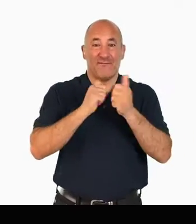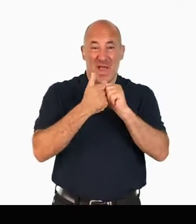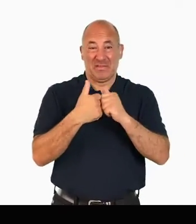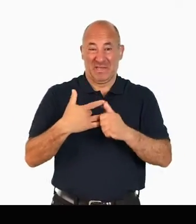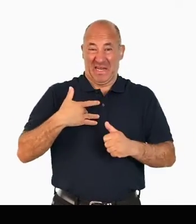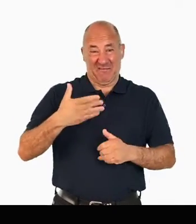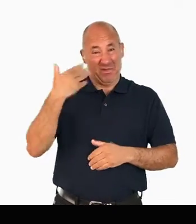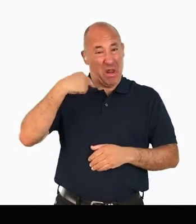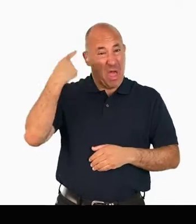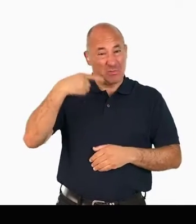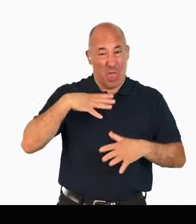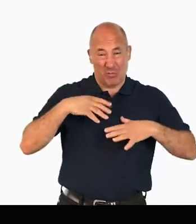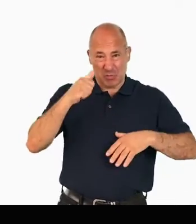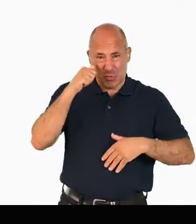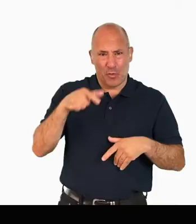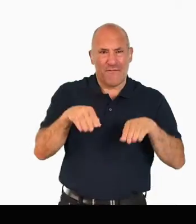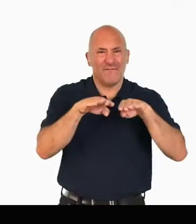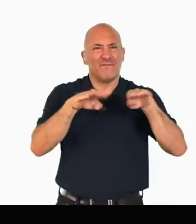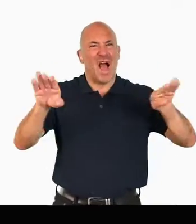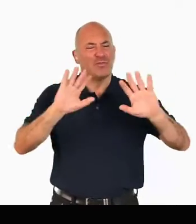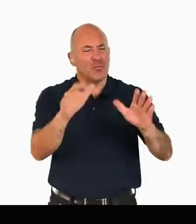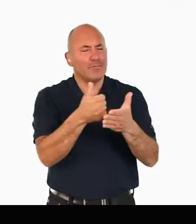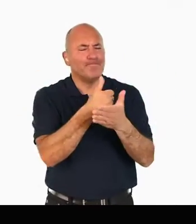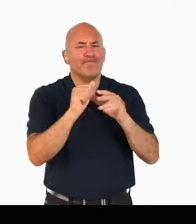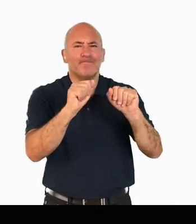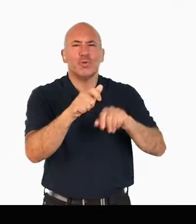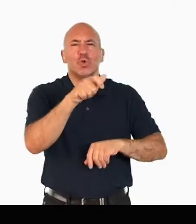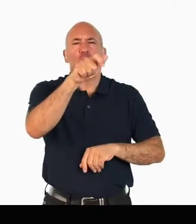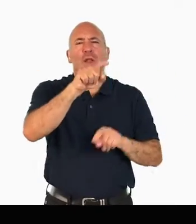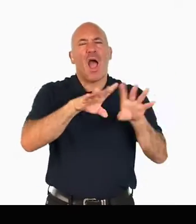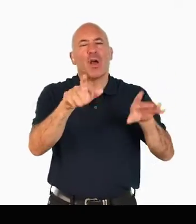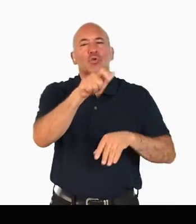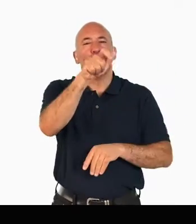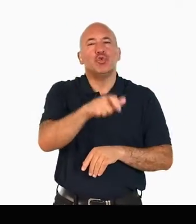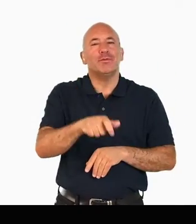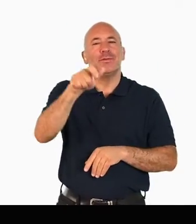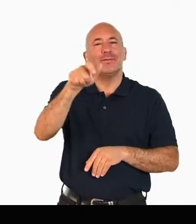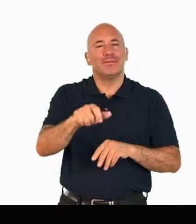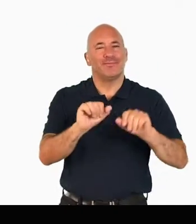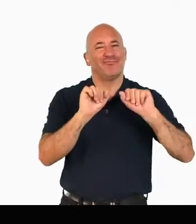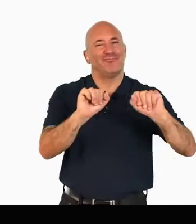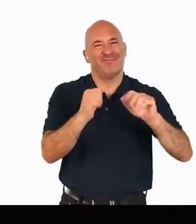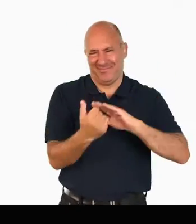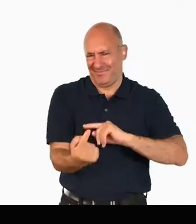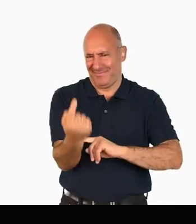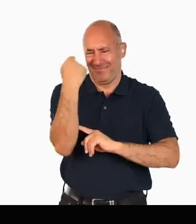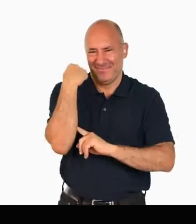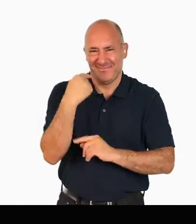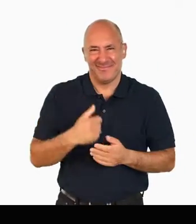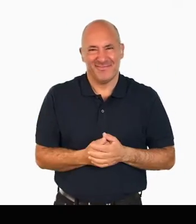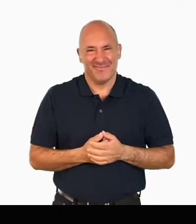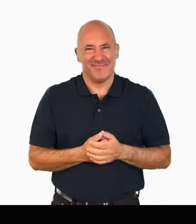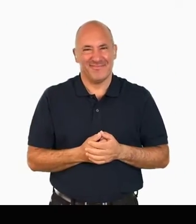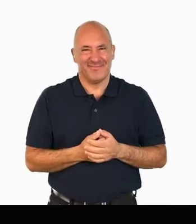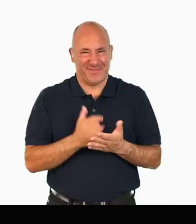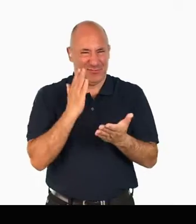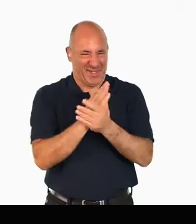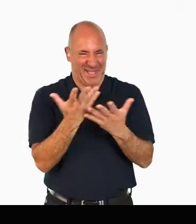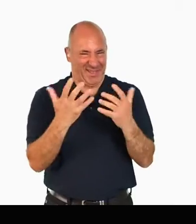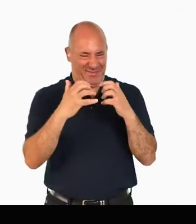that have already lived in London that I knew and the flat was a typical studenty type flat of the time,